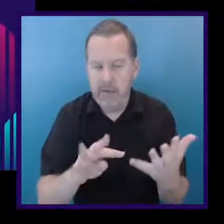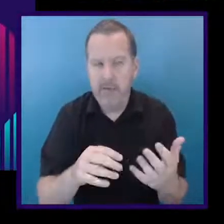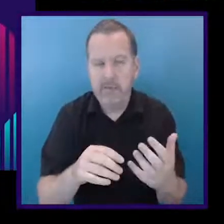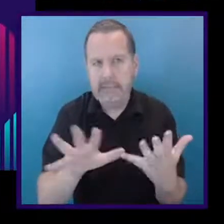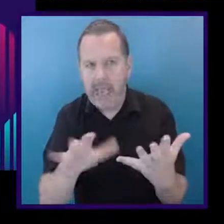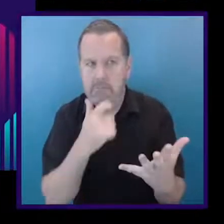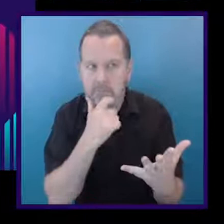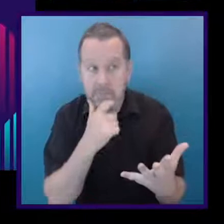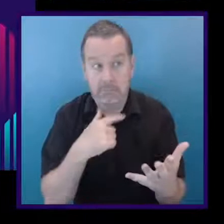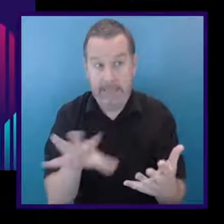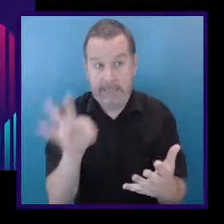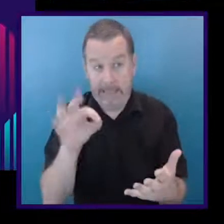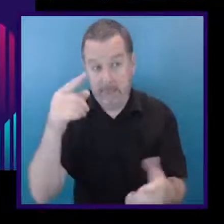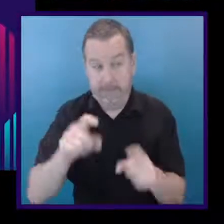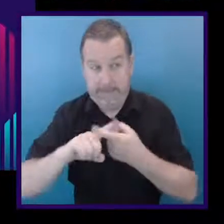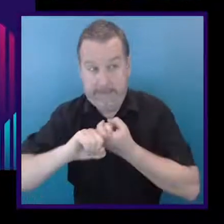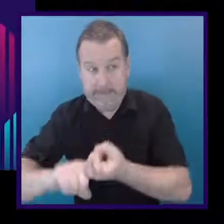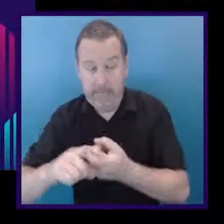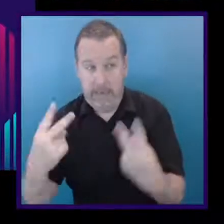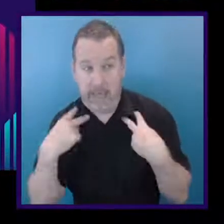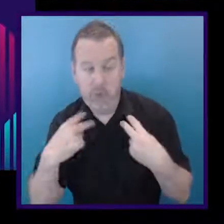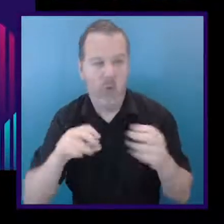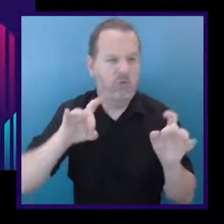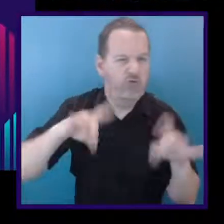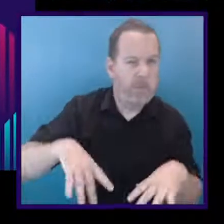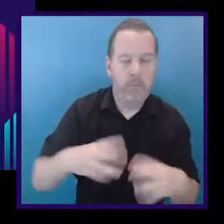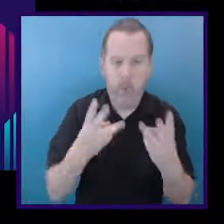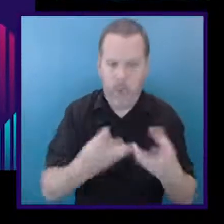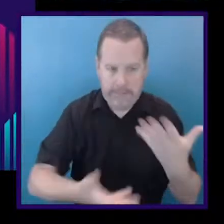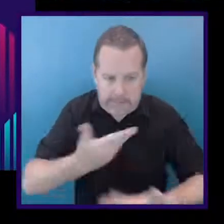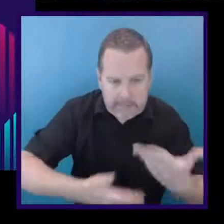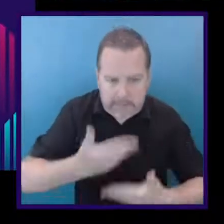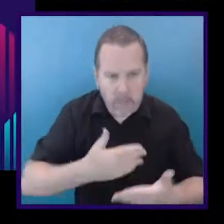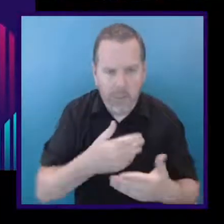people's perceptions were of continuing with languages to GCSE also important to note that